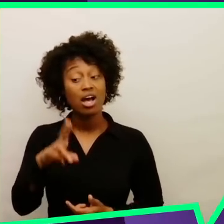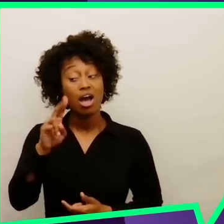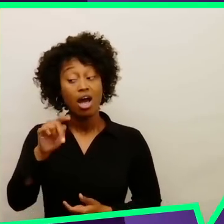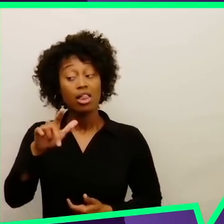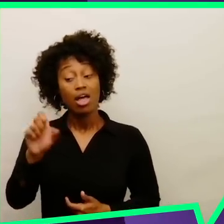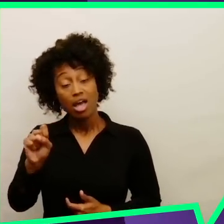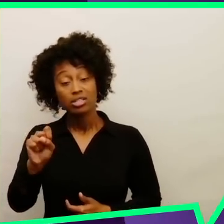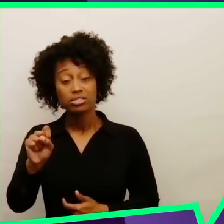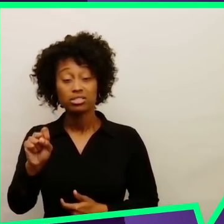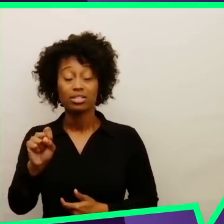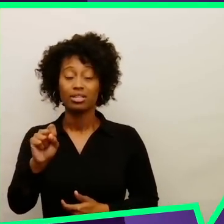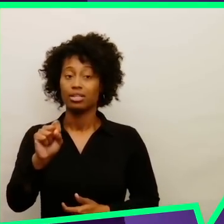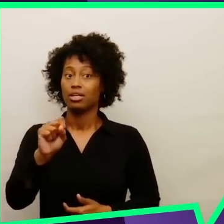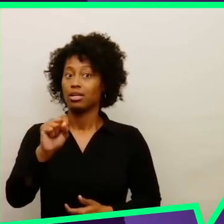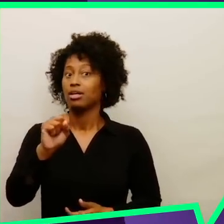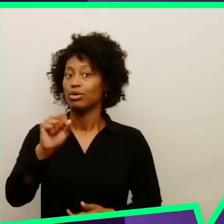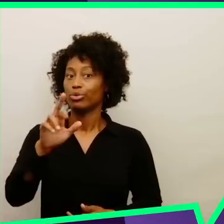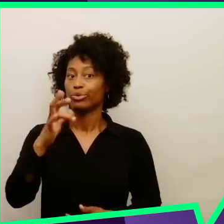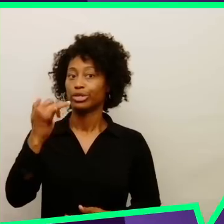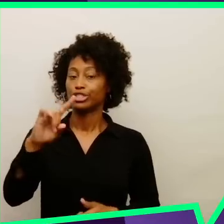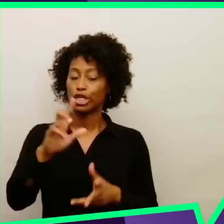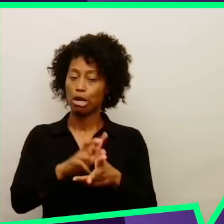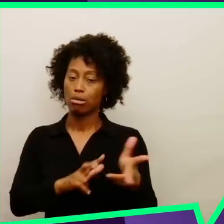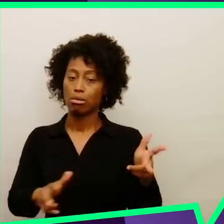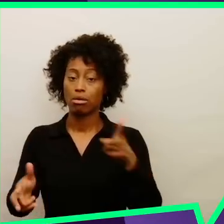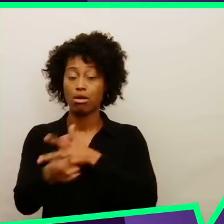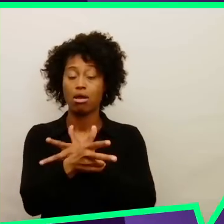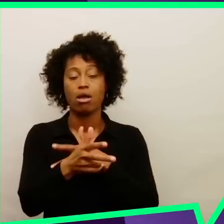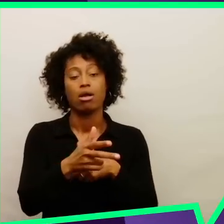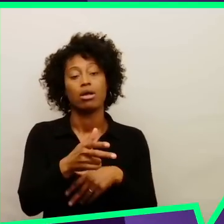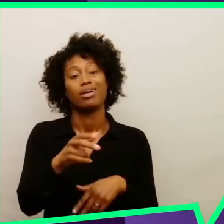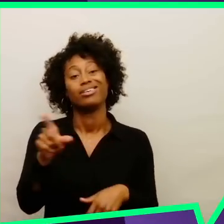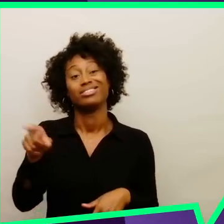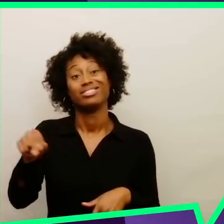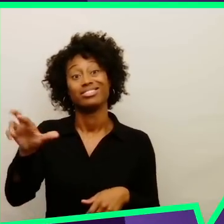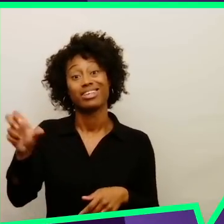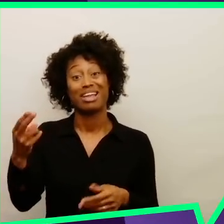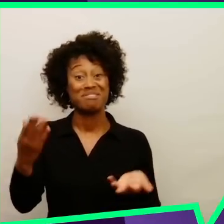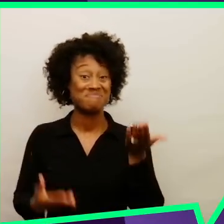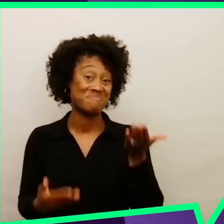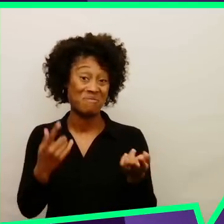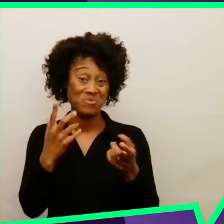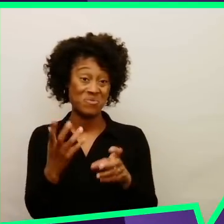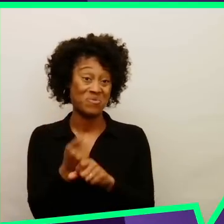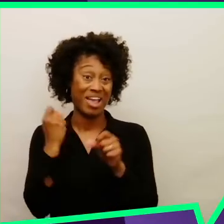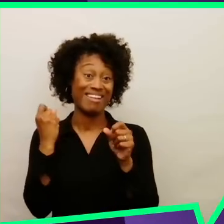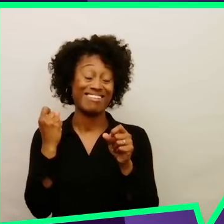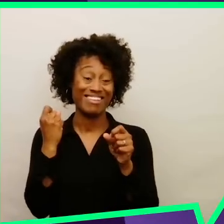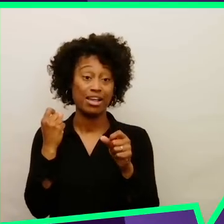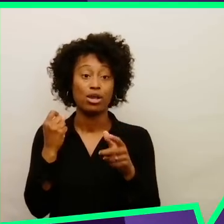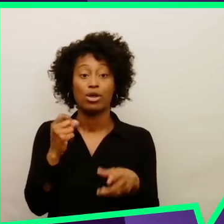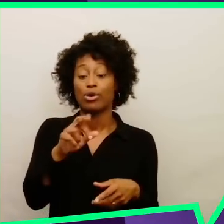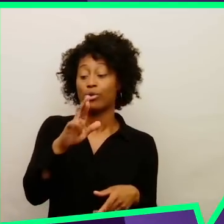at the last minute, it looks like Zach may pull this out. Richard may have won games 1 and 2.